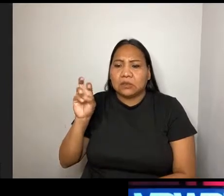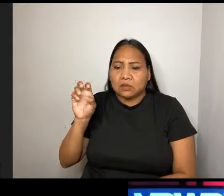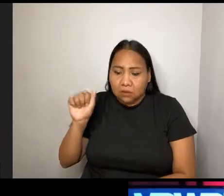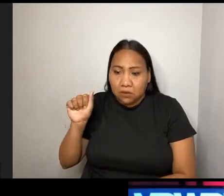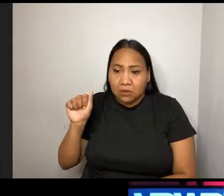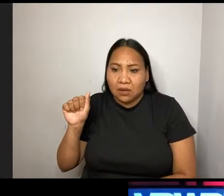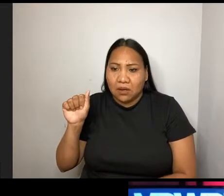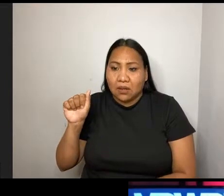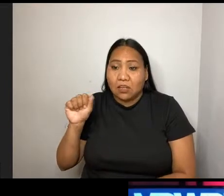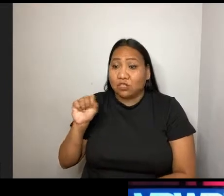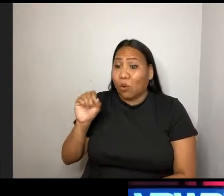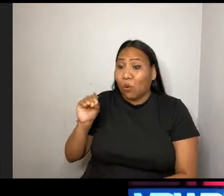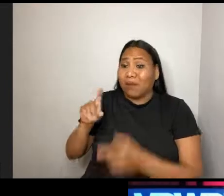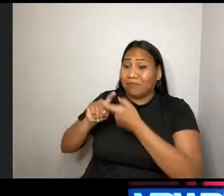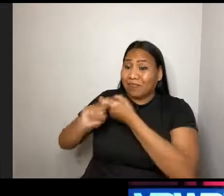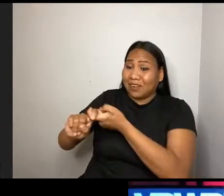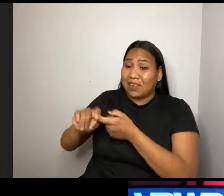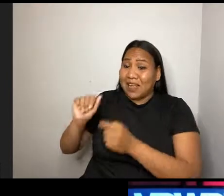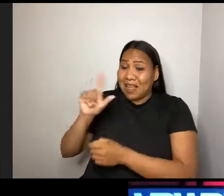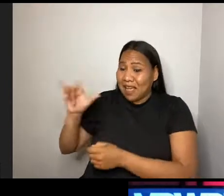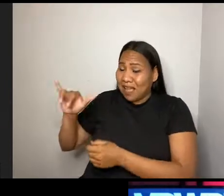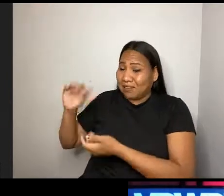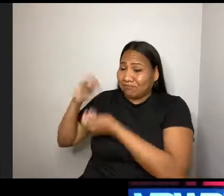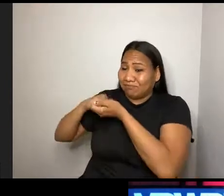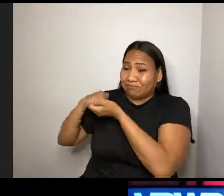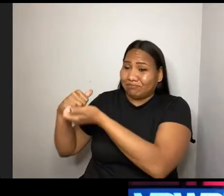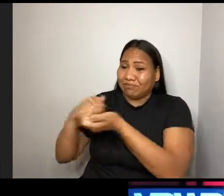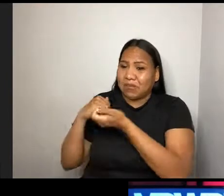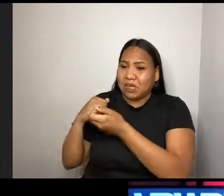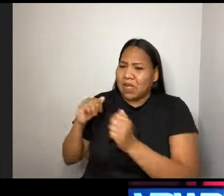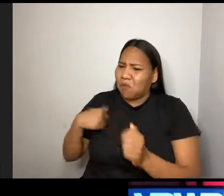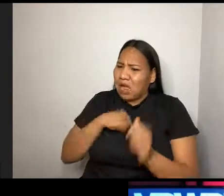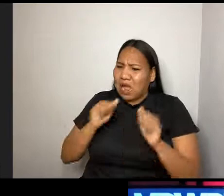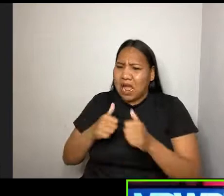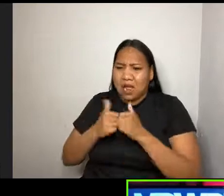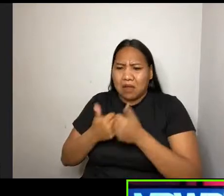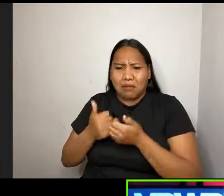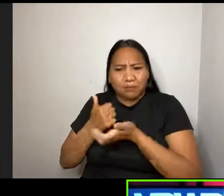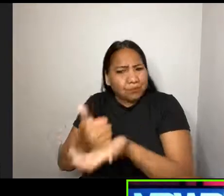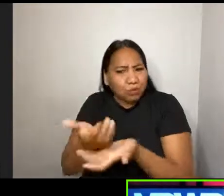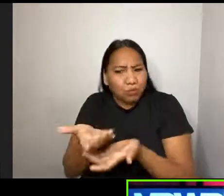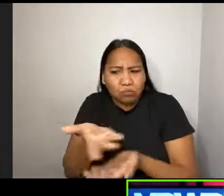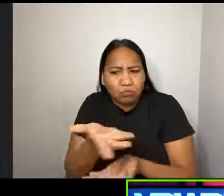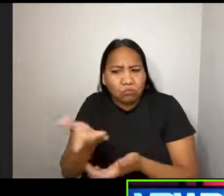communities. Any thoughts there? TWO EAGLES: